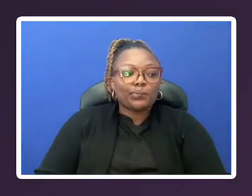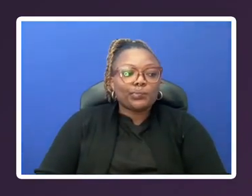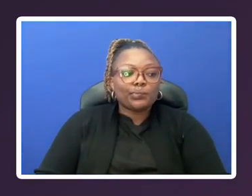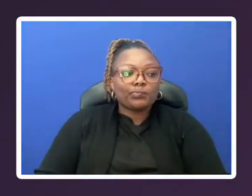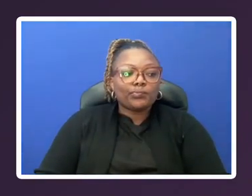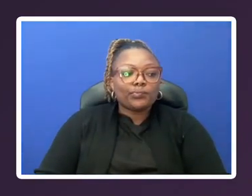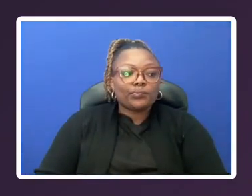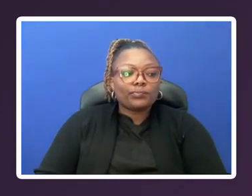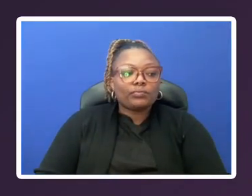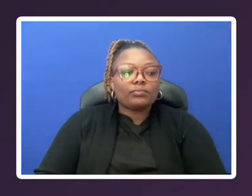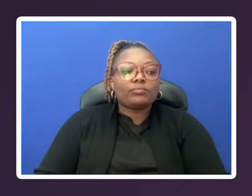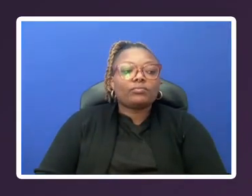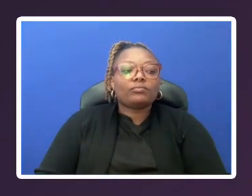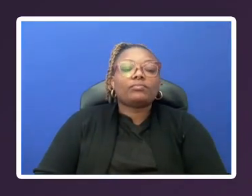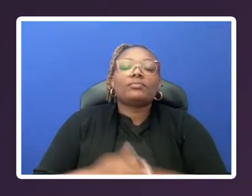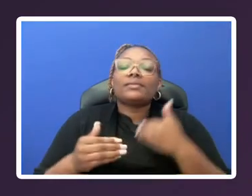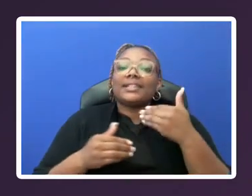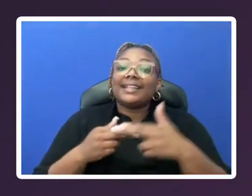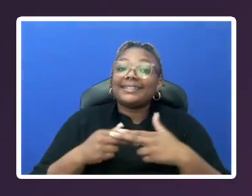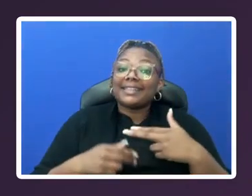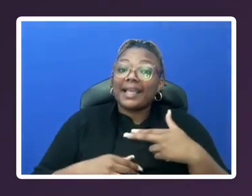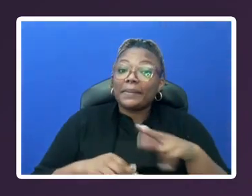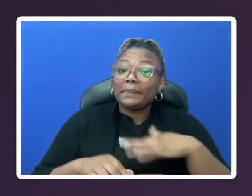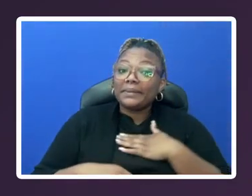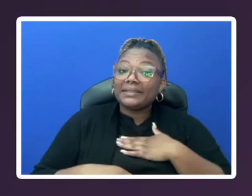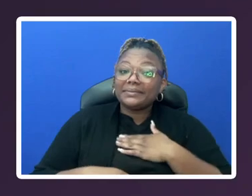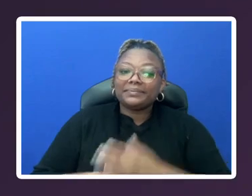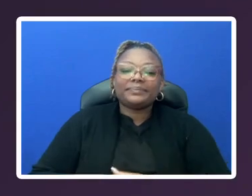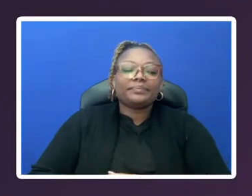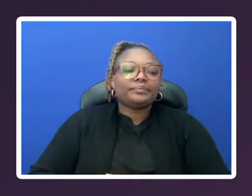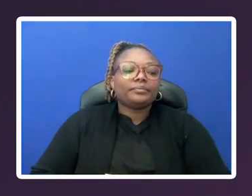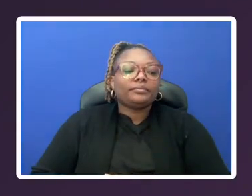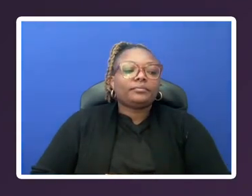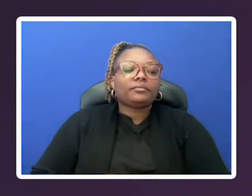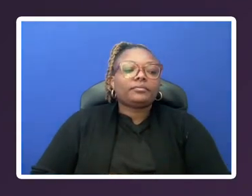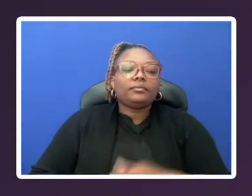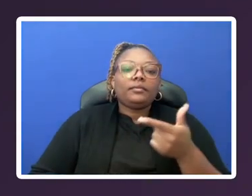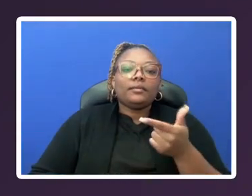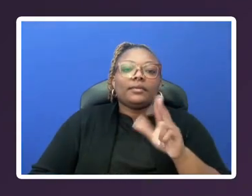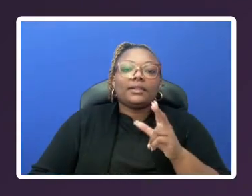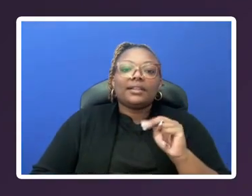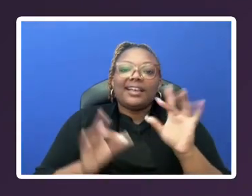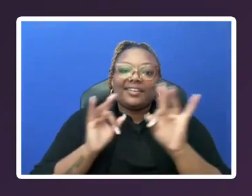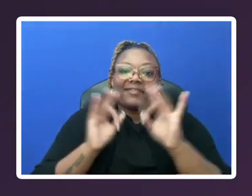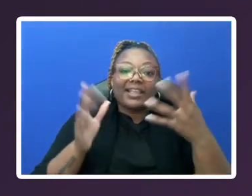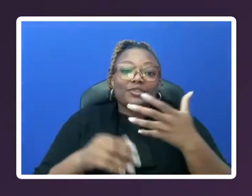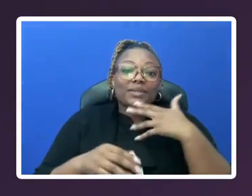Can we go over to the next slide? So gun violence was a hot topic for this project as many of my